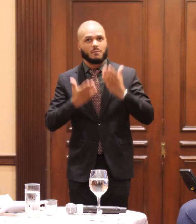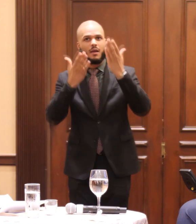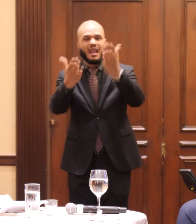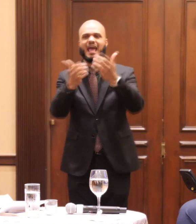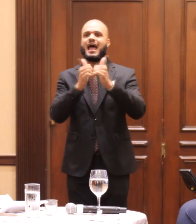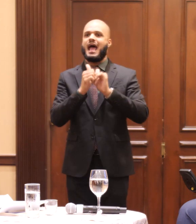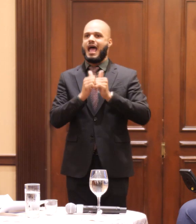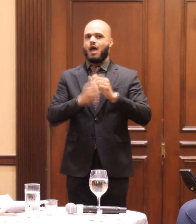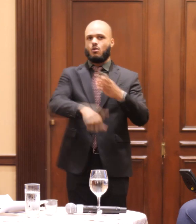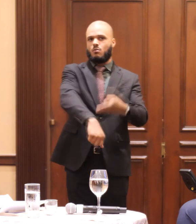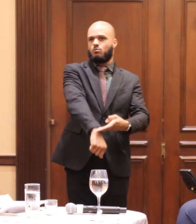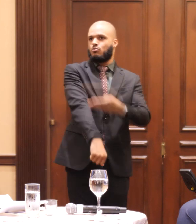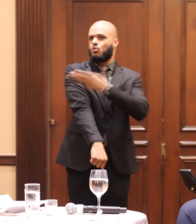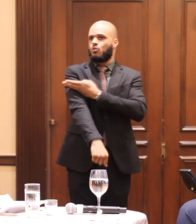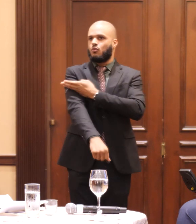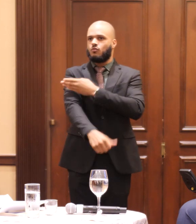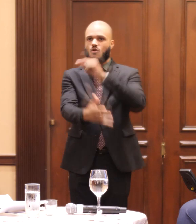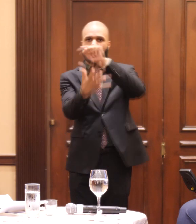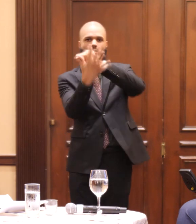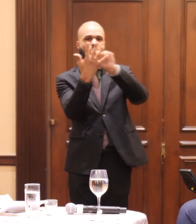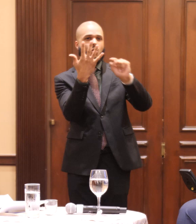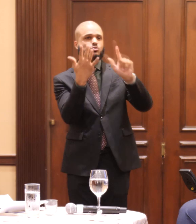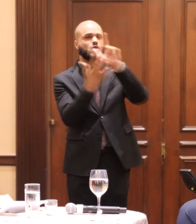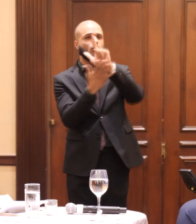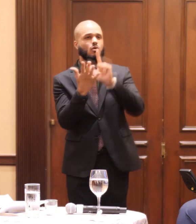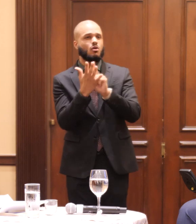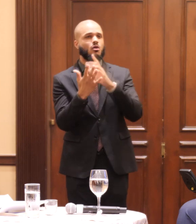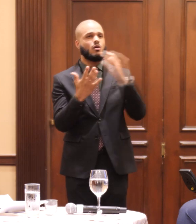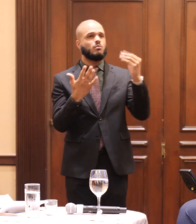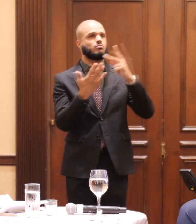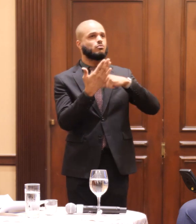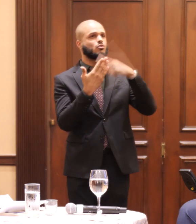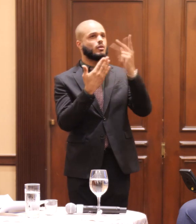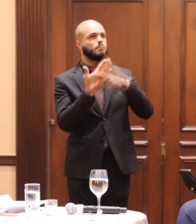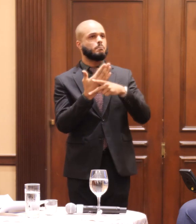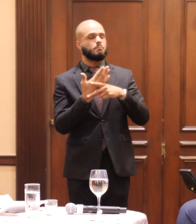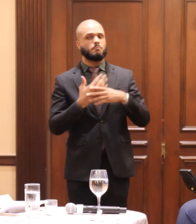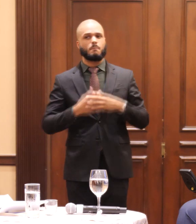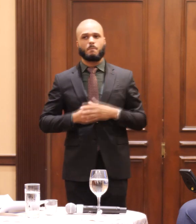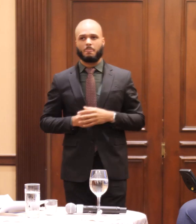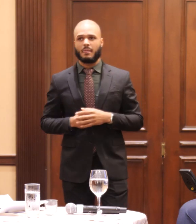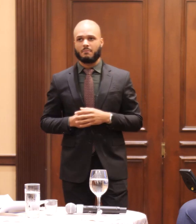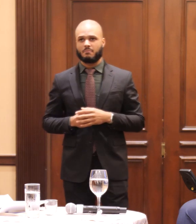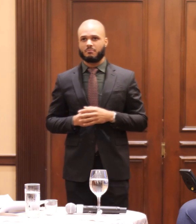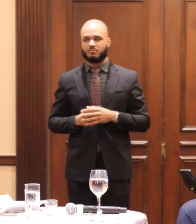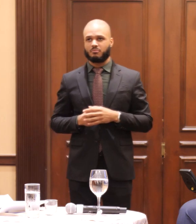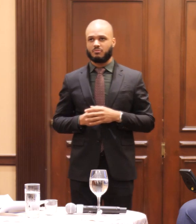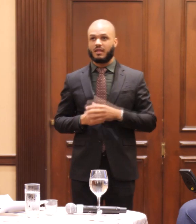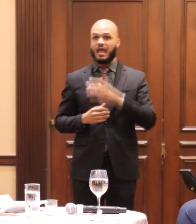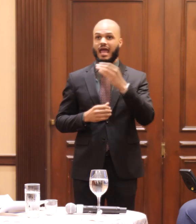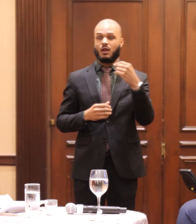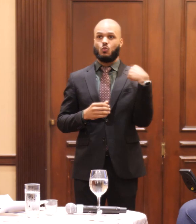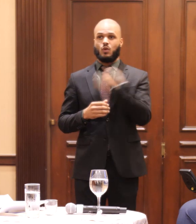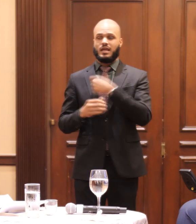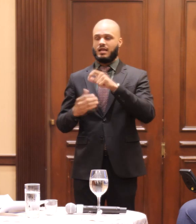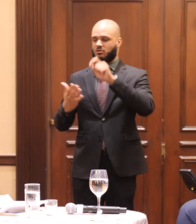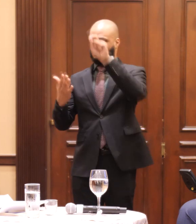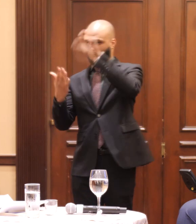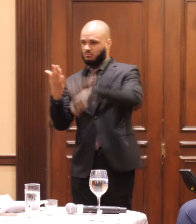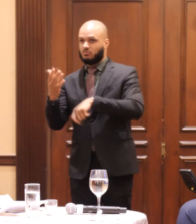improve those laws and programs. And it was to issue a report to the president and Congress